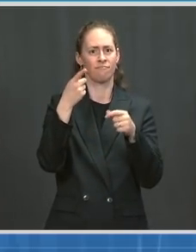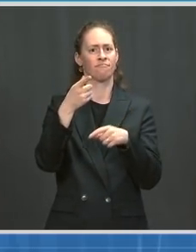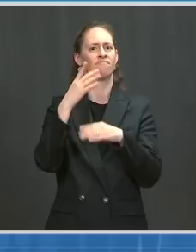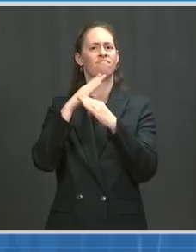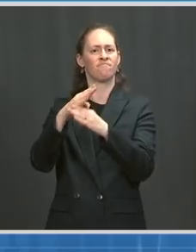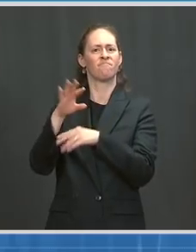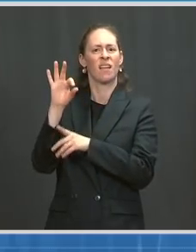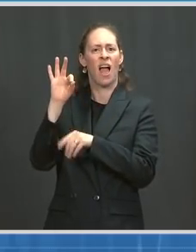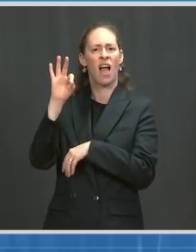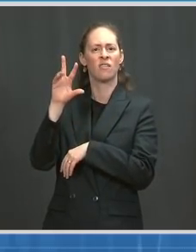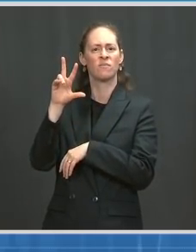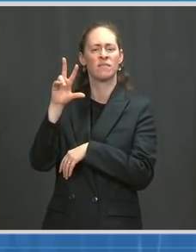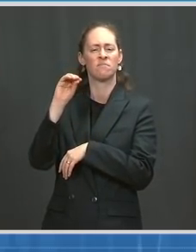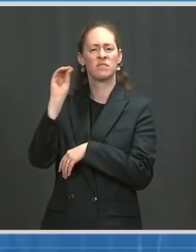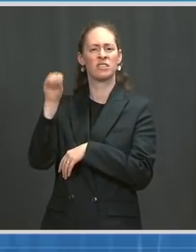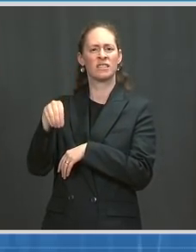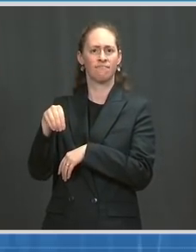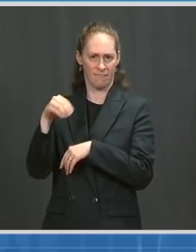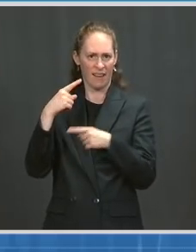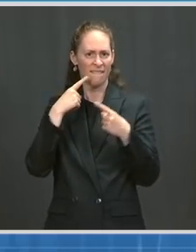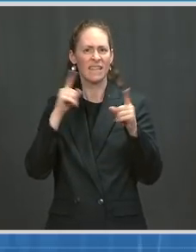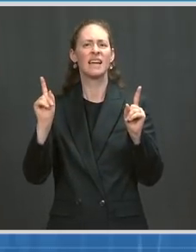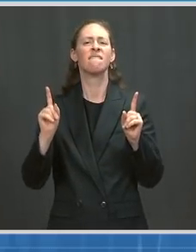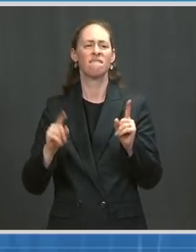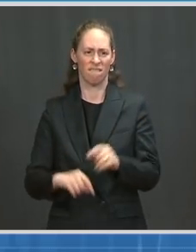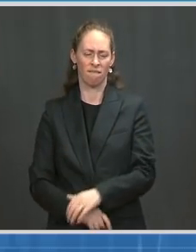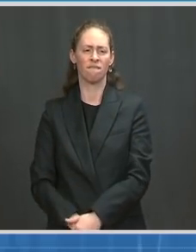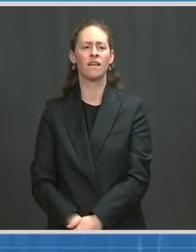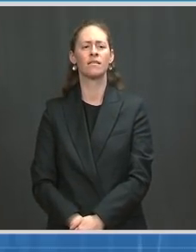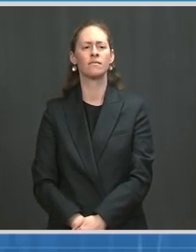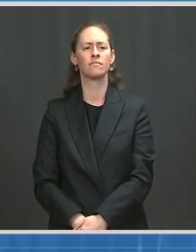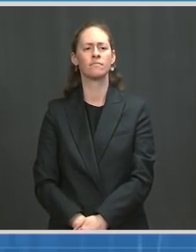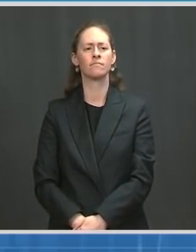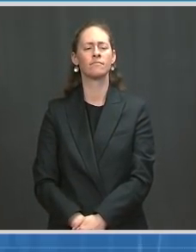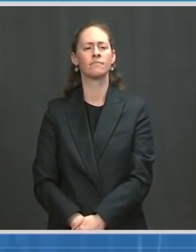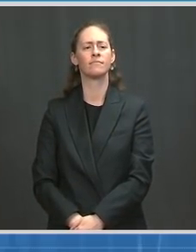But if you wait at least 28 days postvaccination,